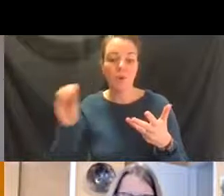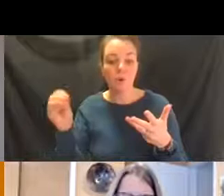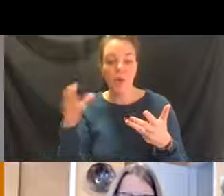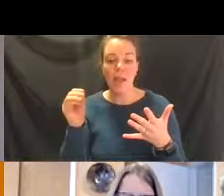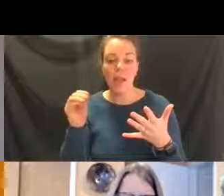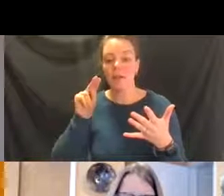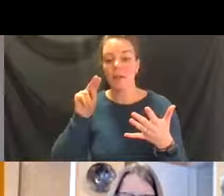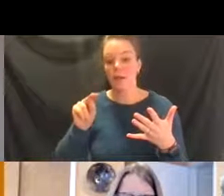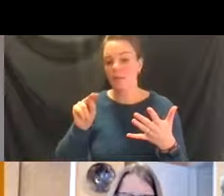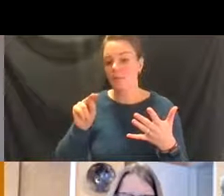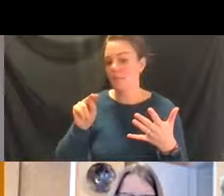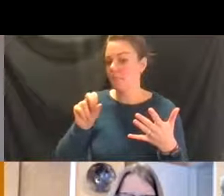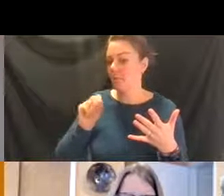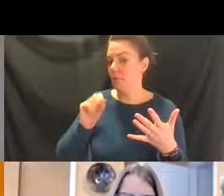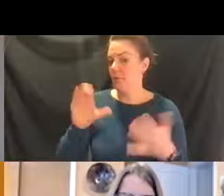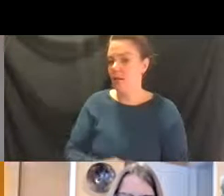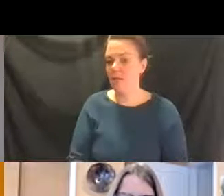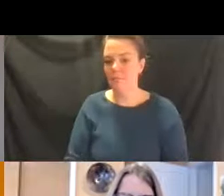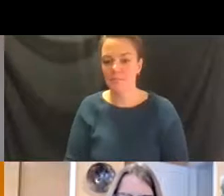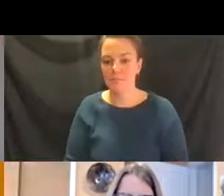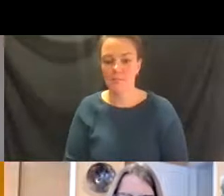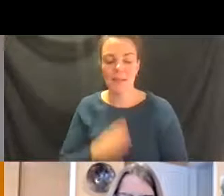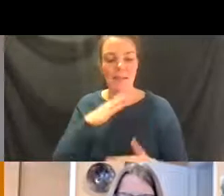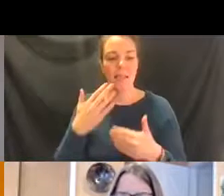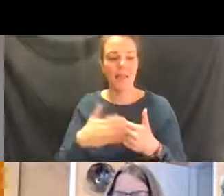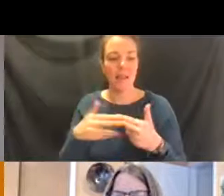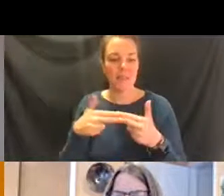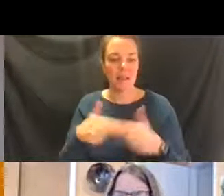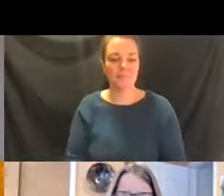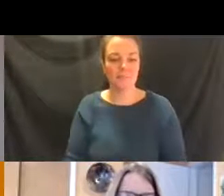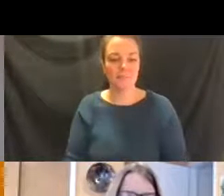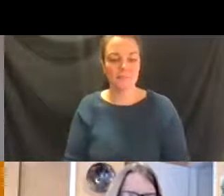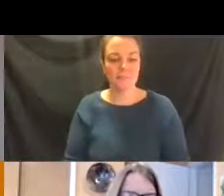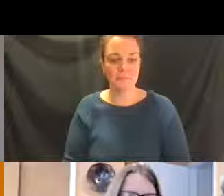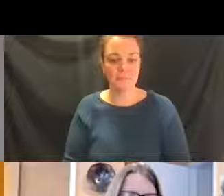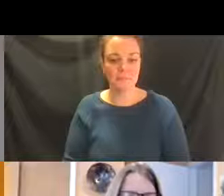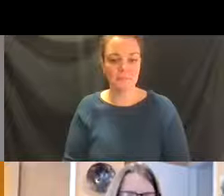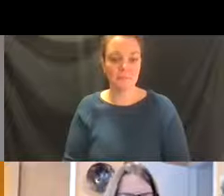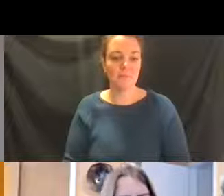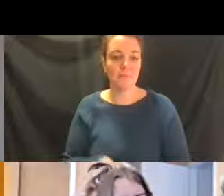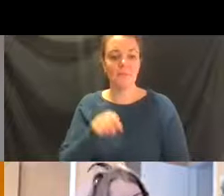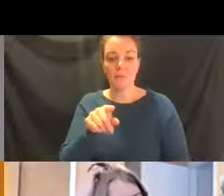And next slide. This just gives you a little bit more since 2008